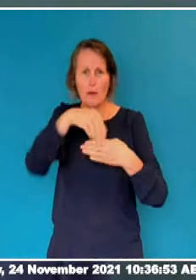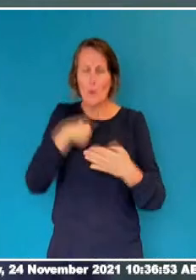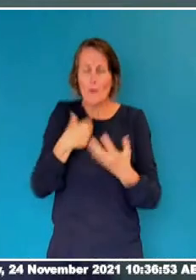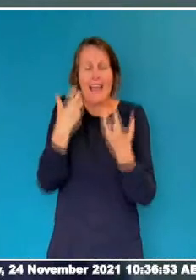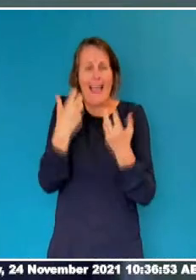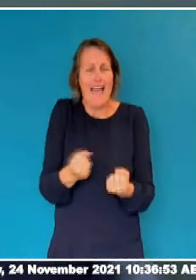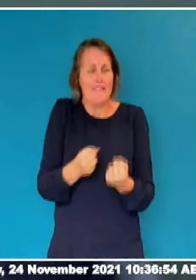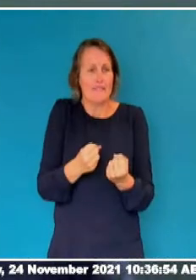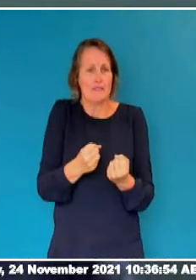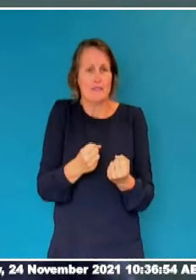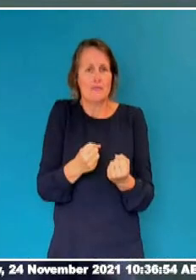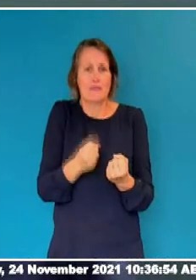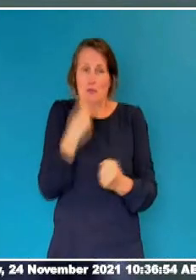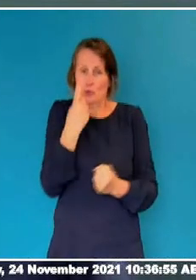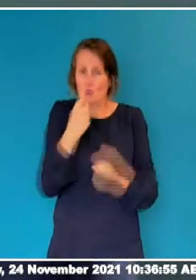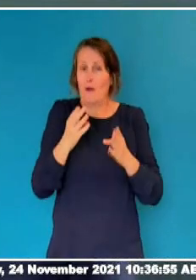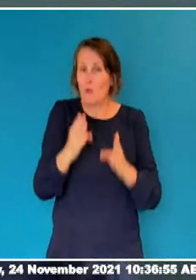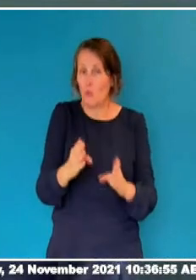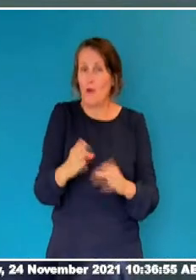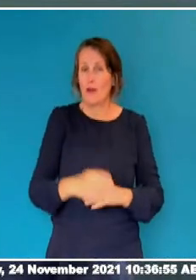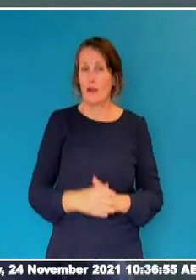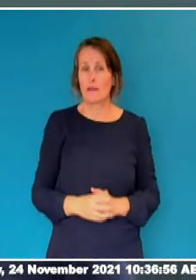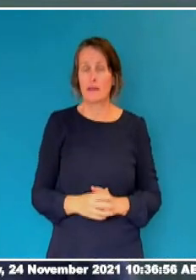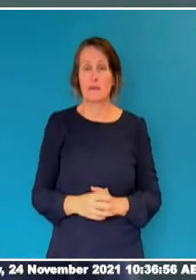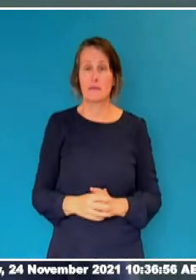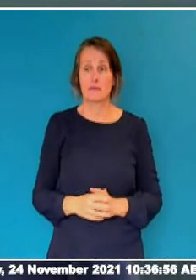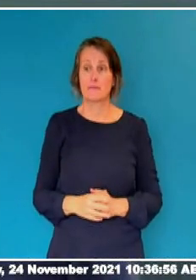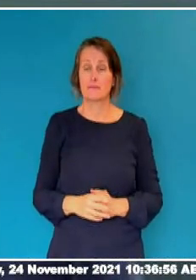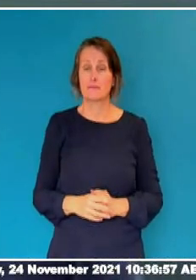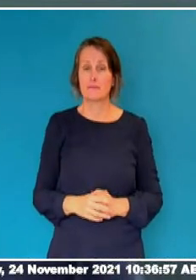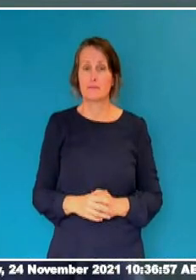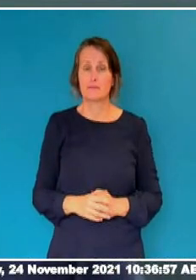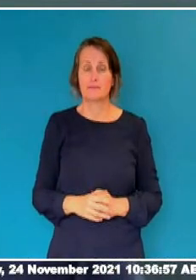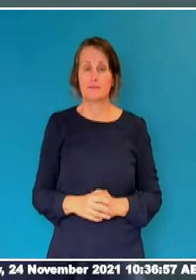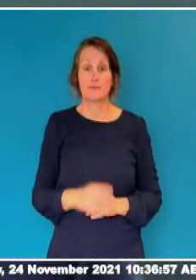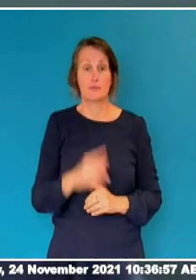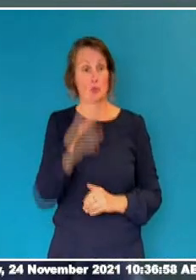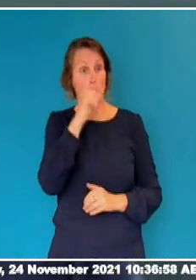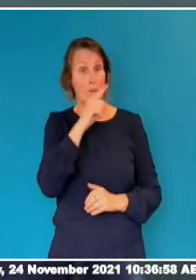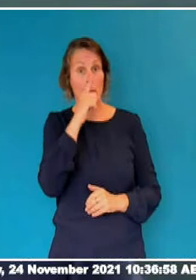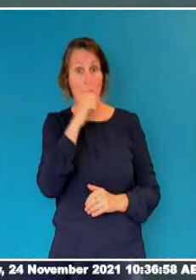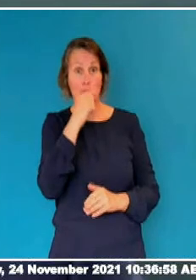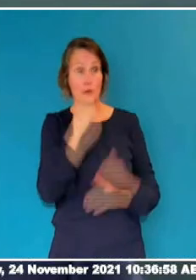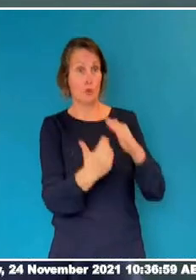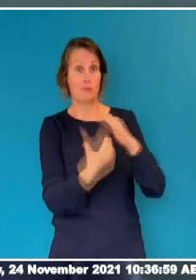That's just one way in which people come into the employment of McDonald's with a